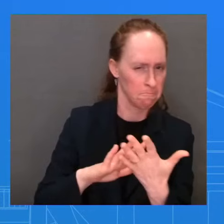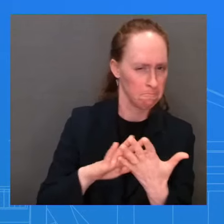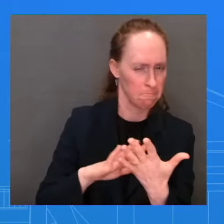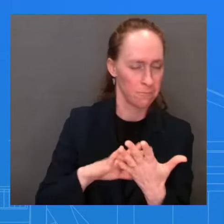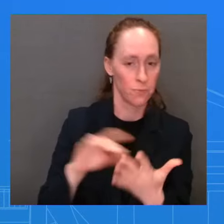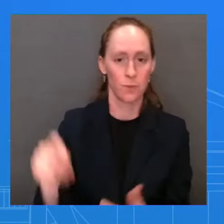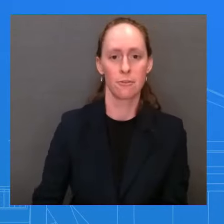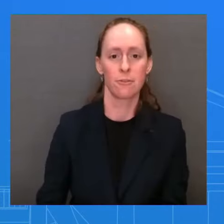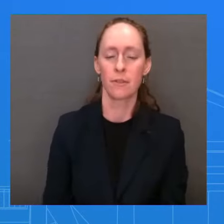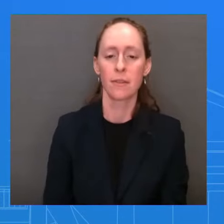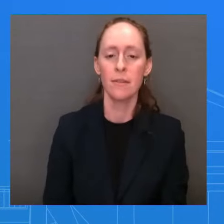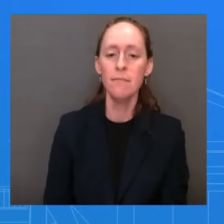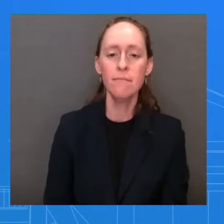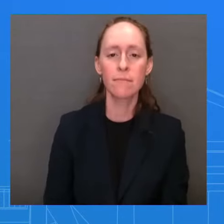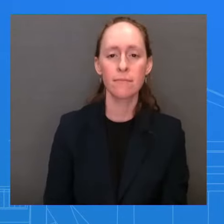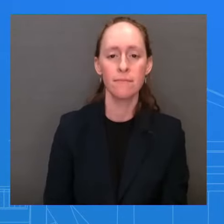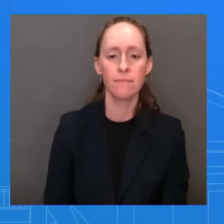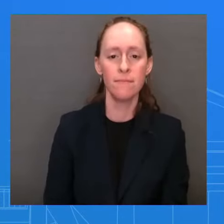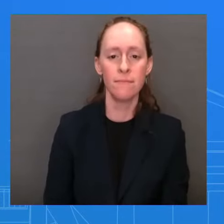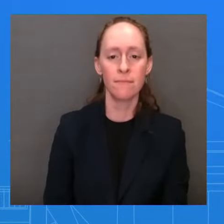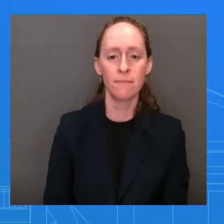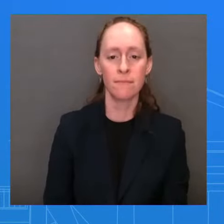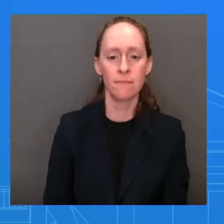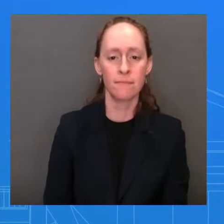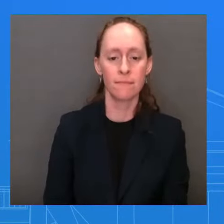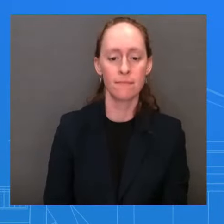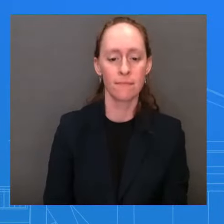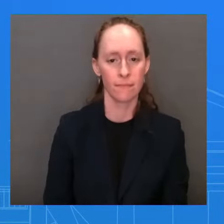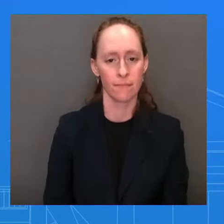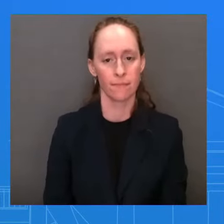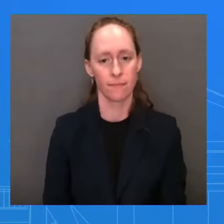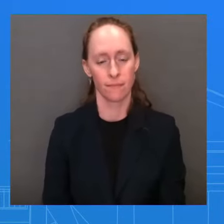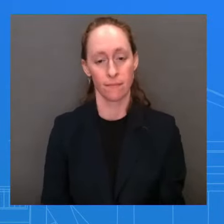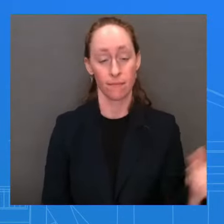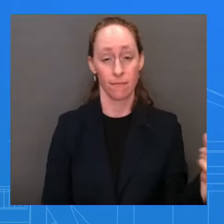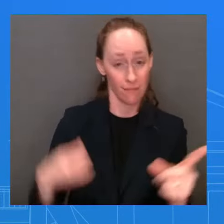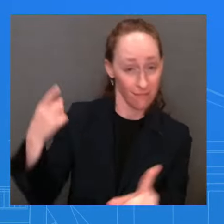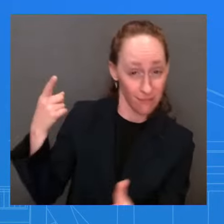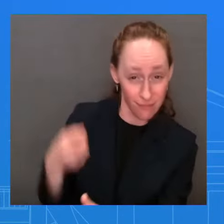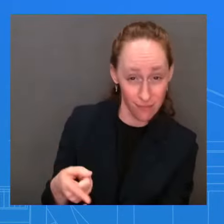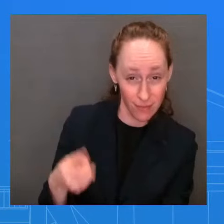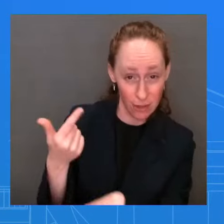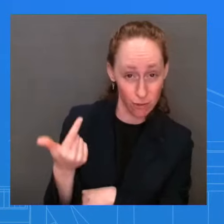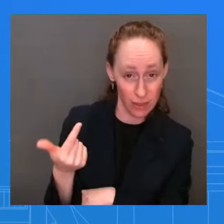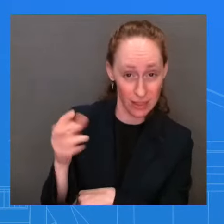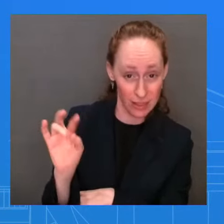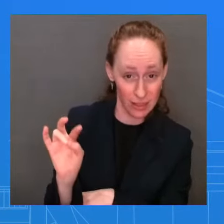I know you were talking about G7. We haven't really announced at this time yet if the President is going to be attending,